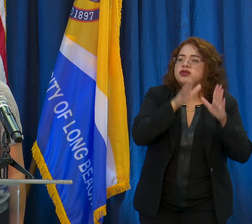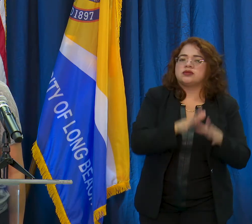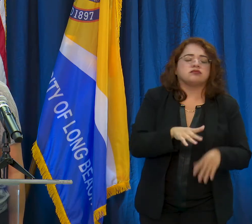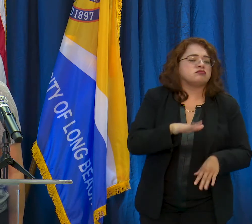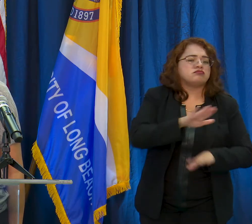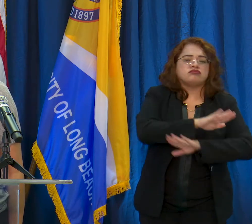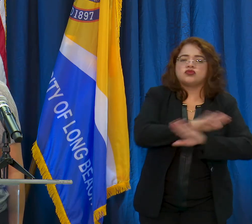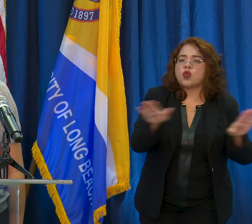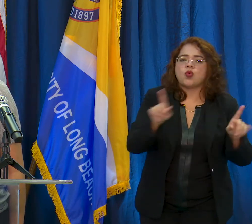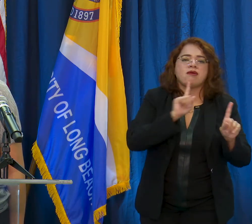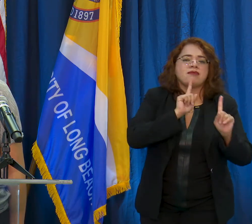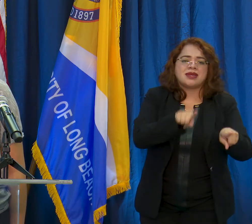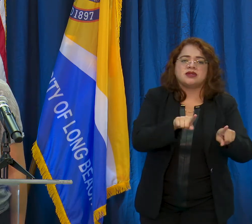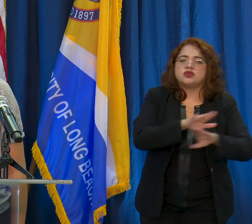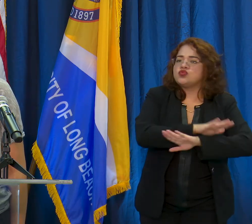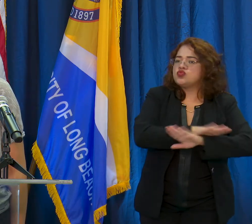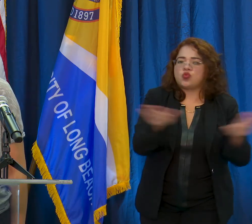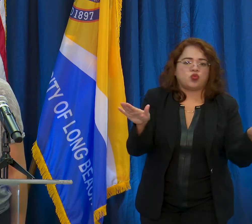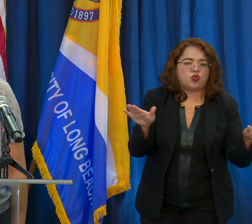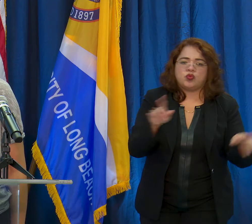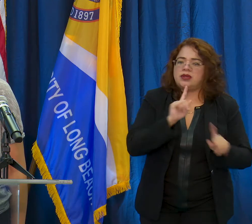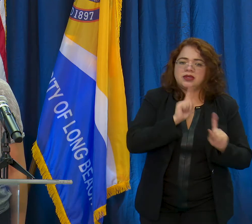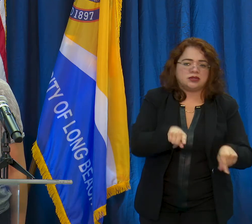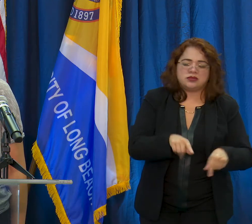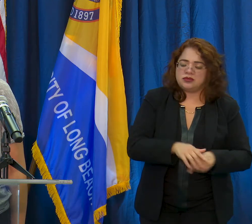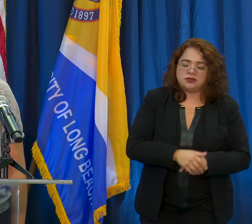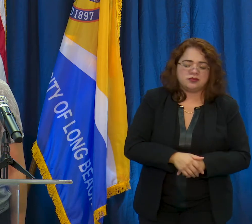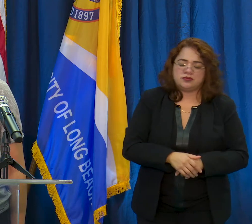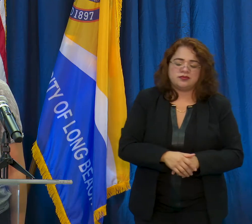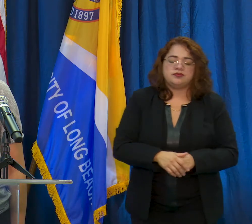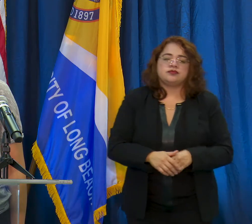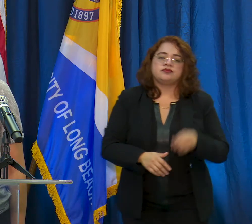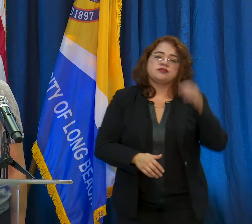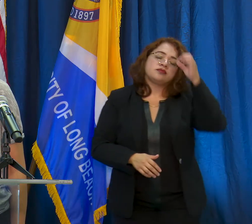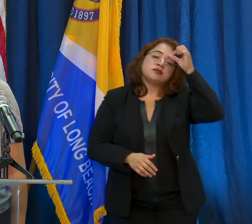questions. If you receive a call and you're unsure